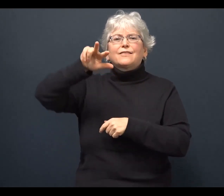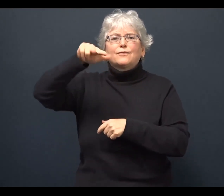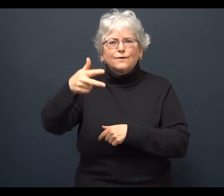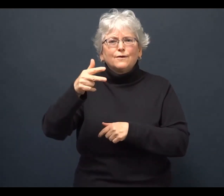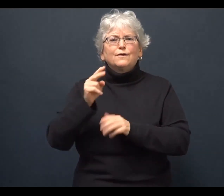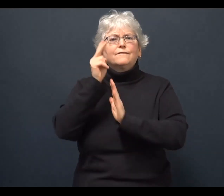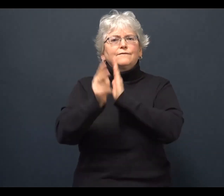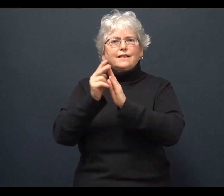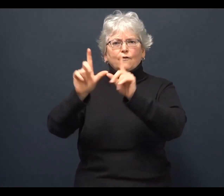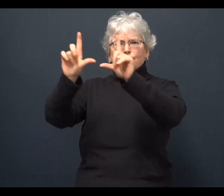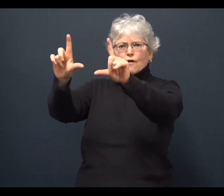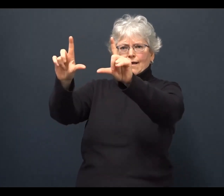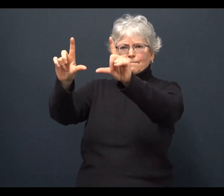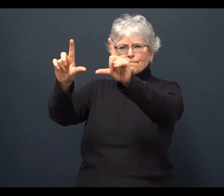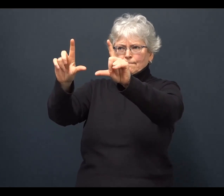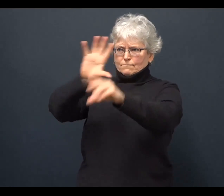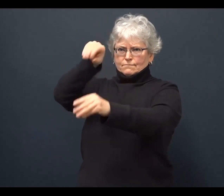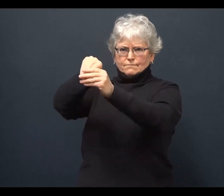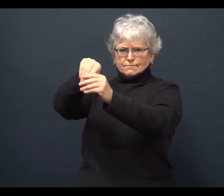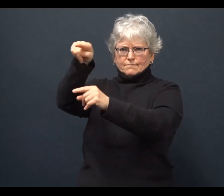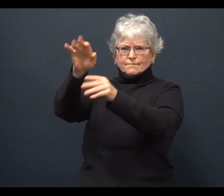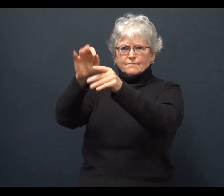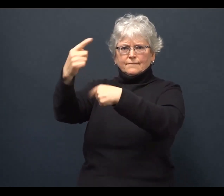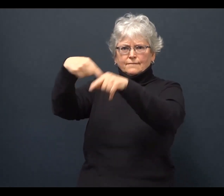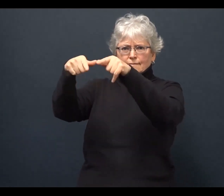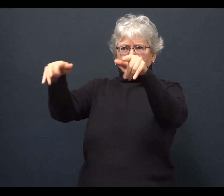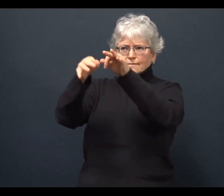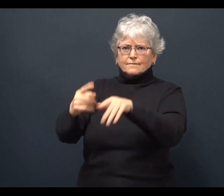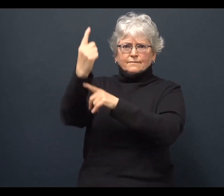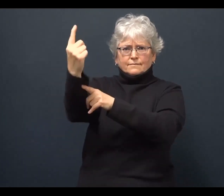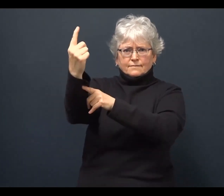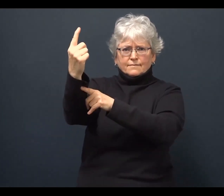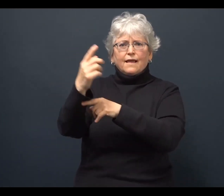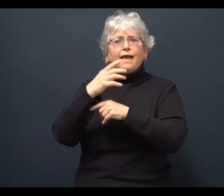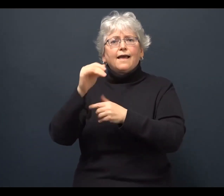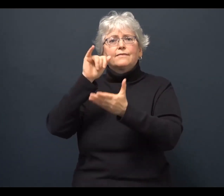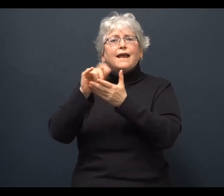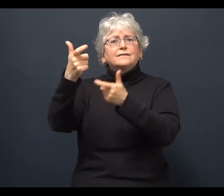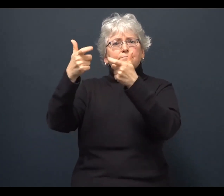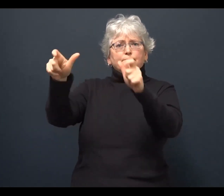make sure there is a third video frame to include the sign language interpreter and